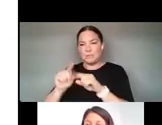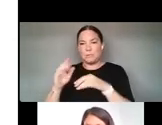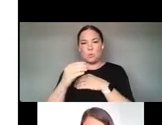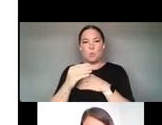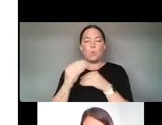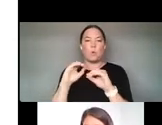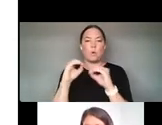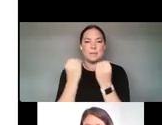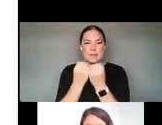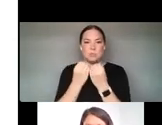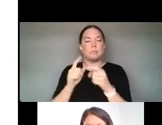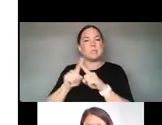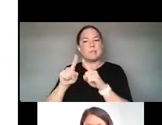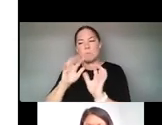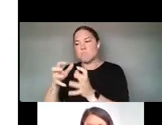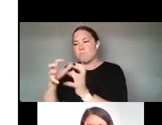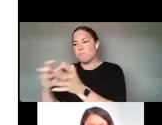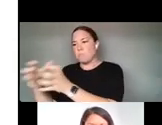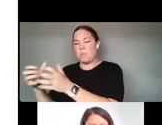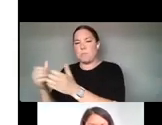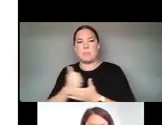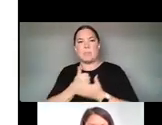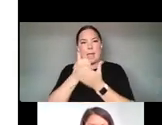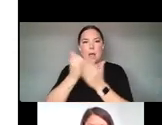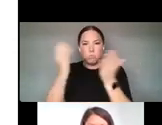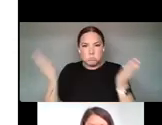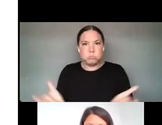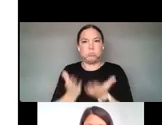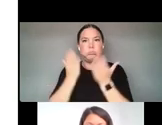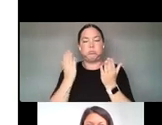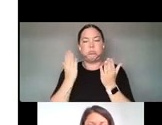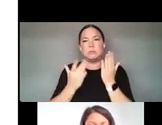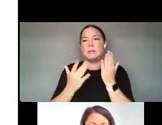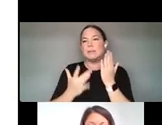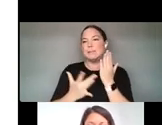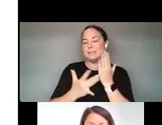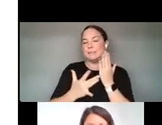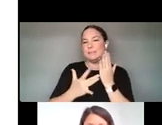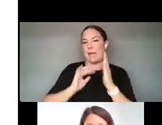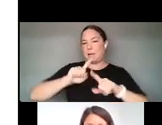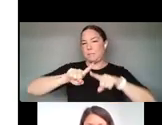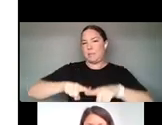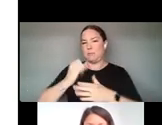UPLIFTING TECH-FOCUSED ARTS PRACTICES, AND THIS IS JUST A SAMPLE OF SOME OF THE ORGANIZATIONS